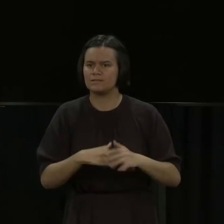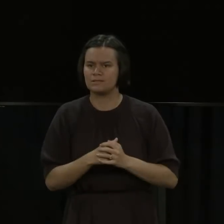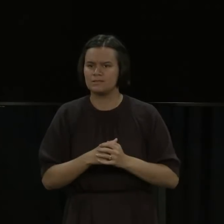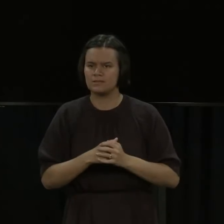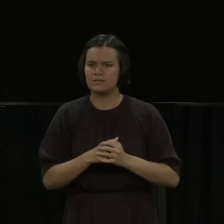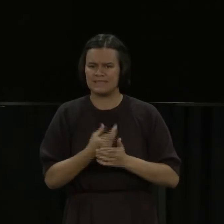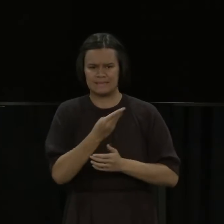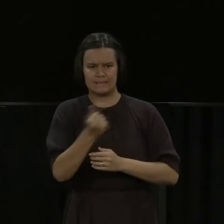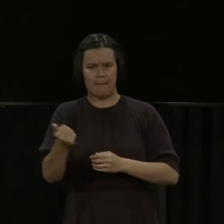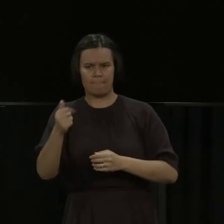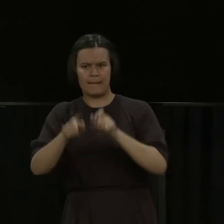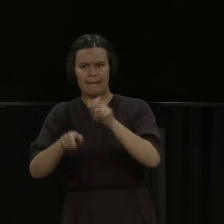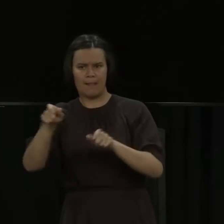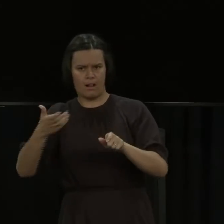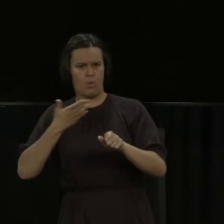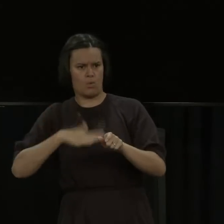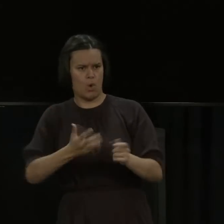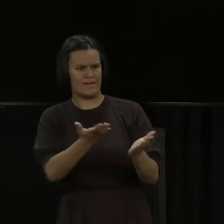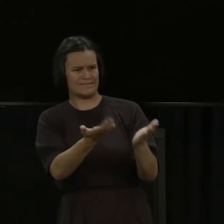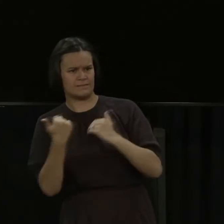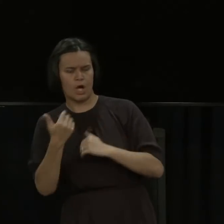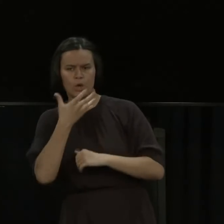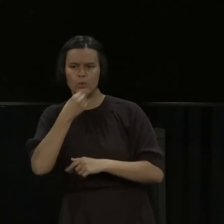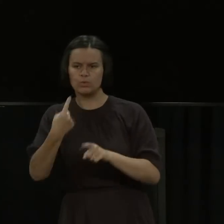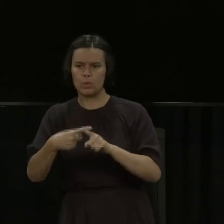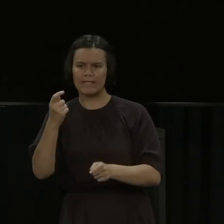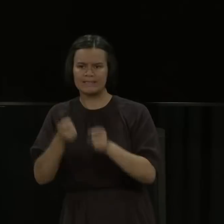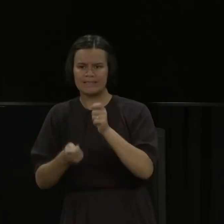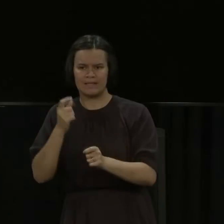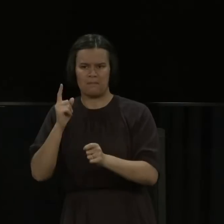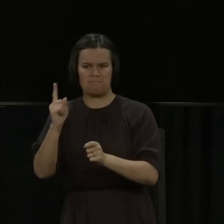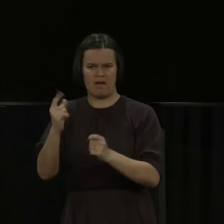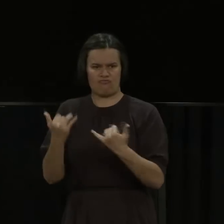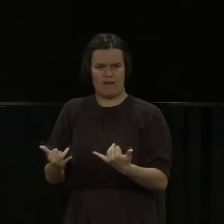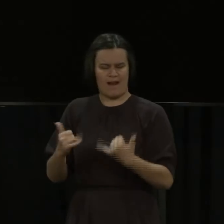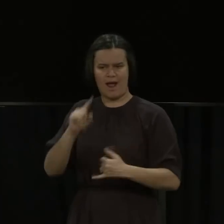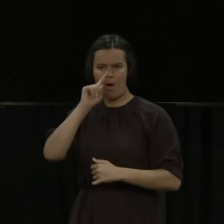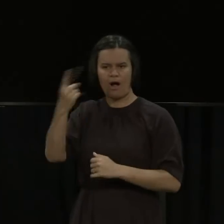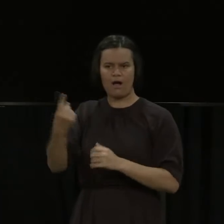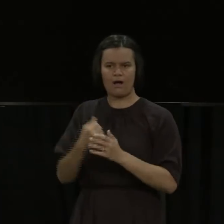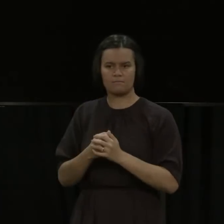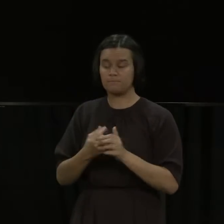Some comedies have ordered a lot of the test, sitting in warehouses across the country, can you give them any sort of confidence those tests can be used? They just want better